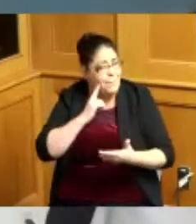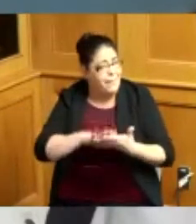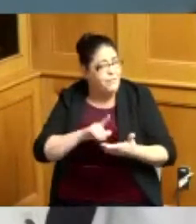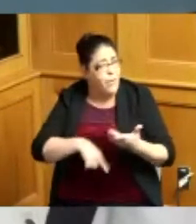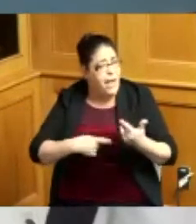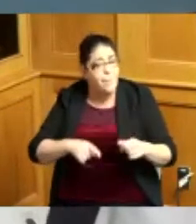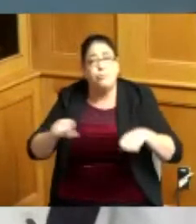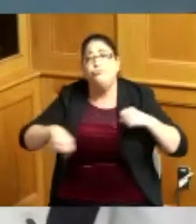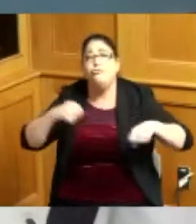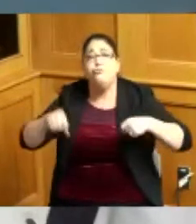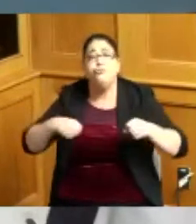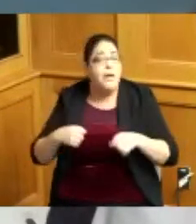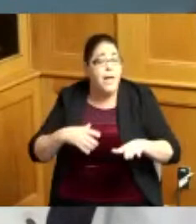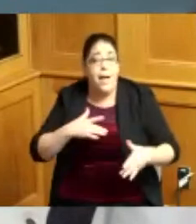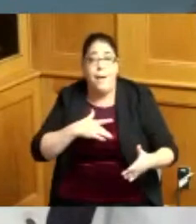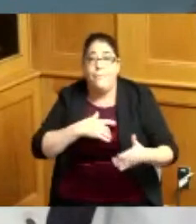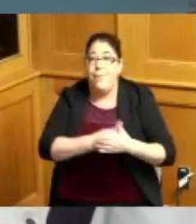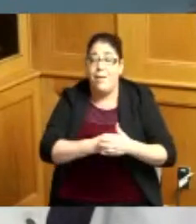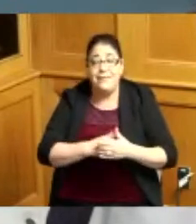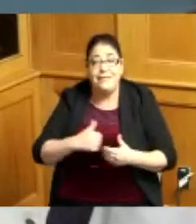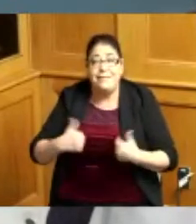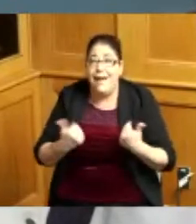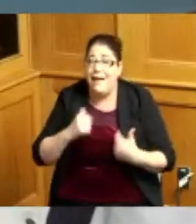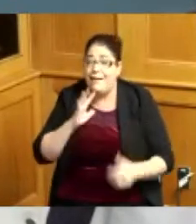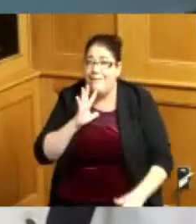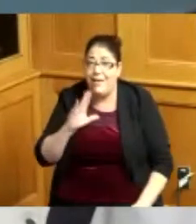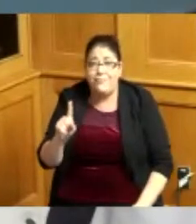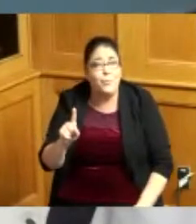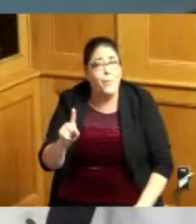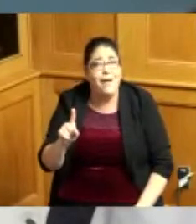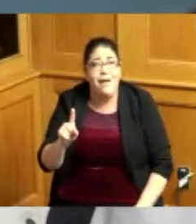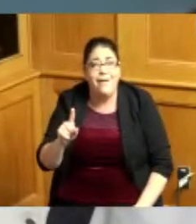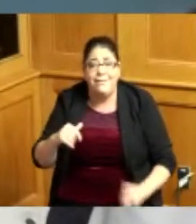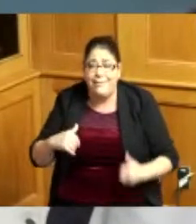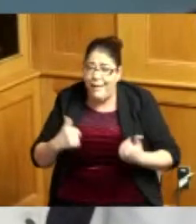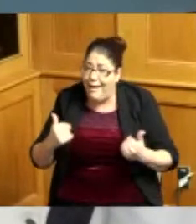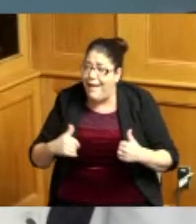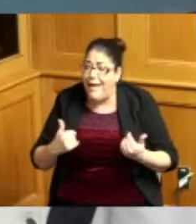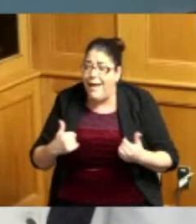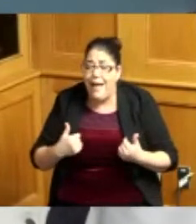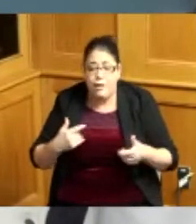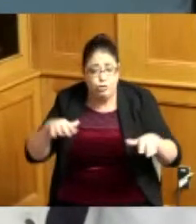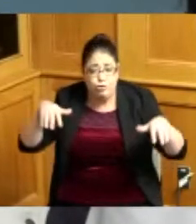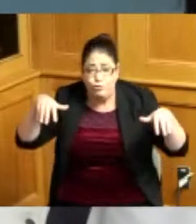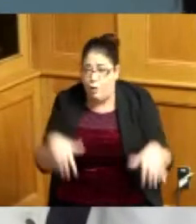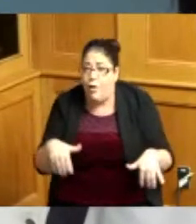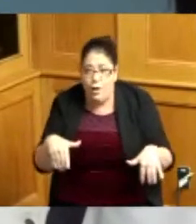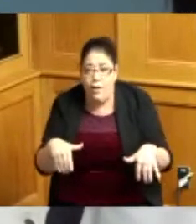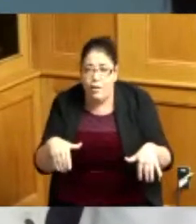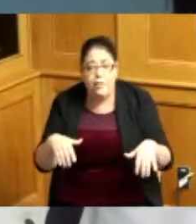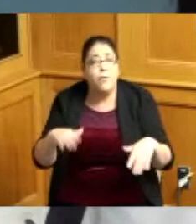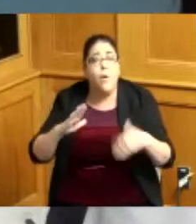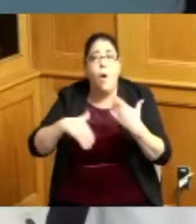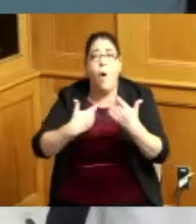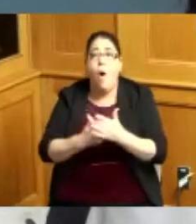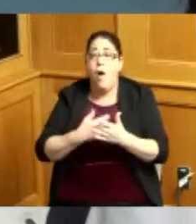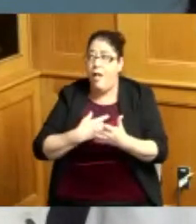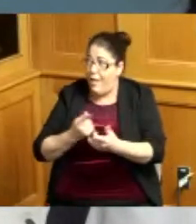it was a shocker he was only 51 years young and just seeing the employees of WLWT going